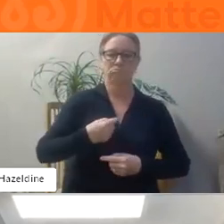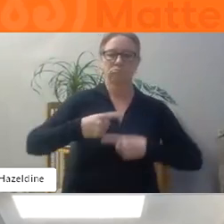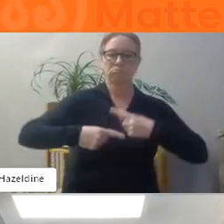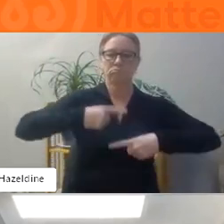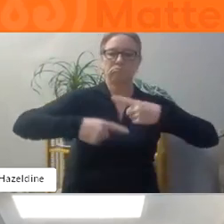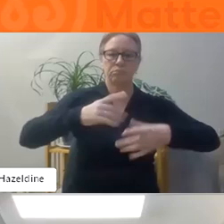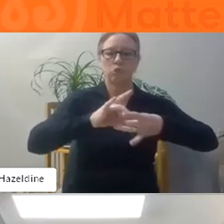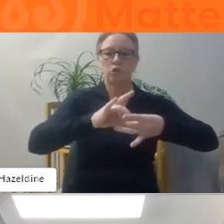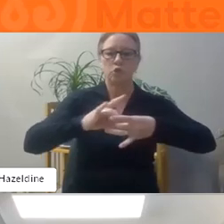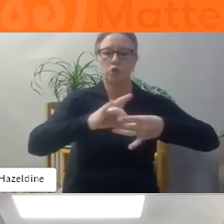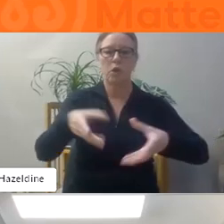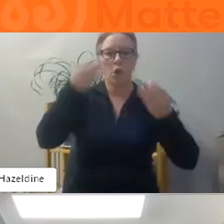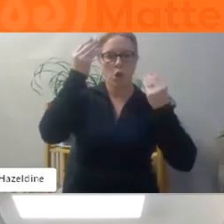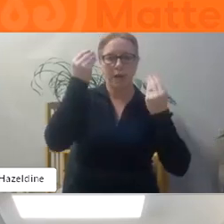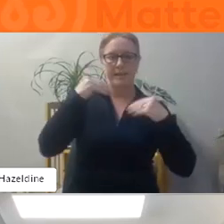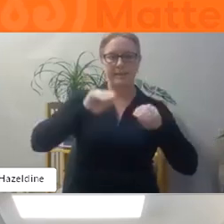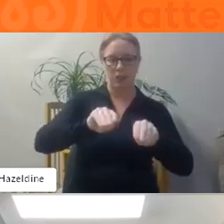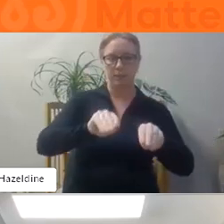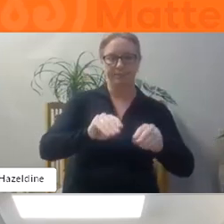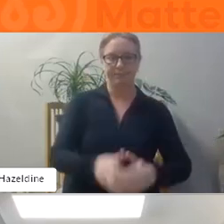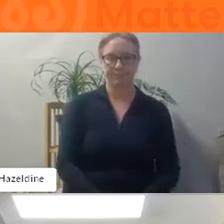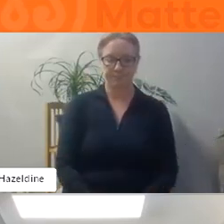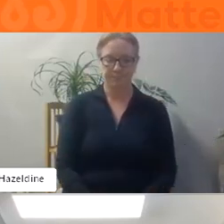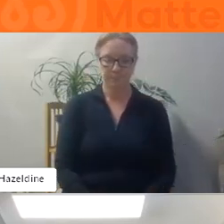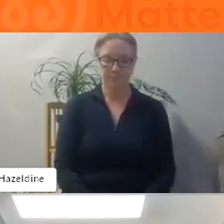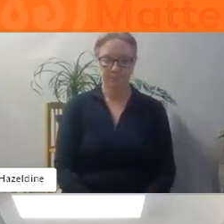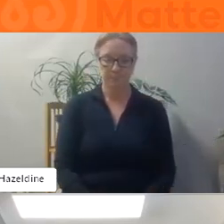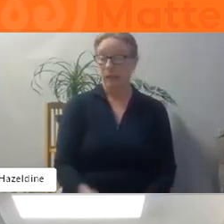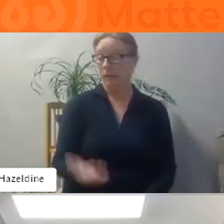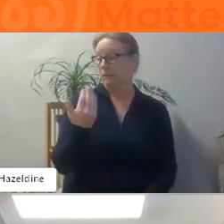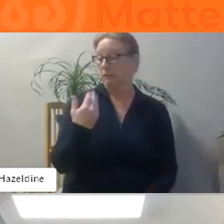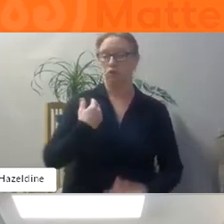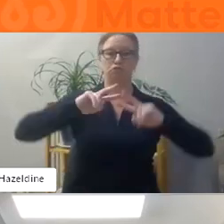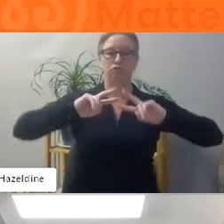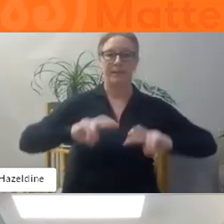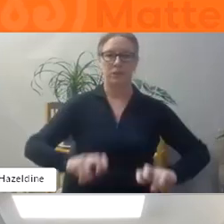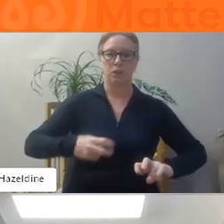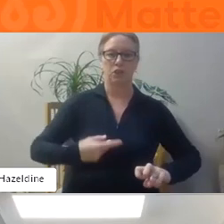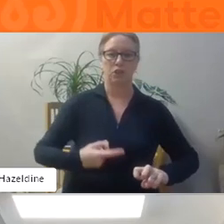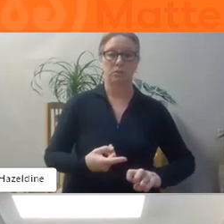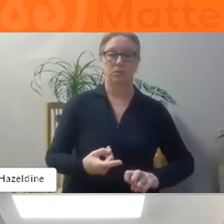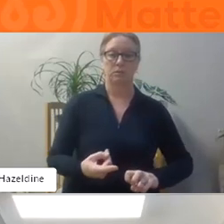and teaching. This research-informed teaching is unique to university